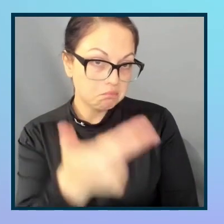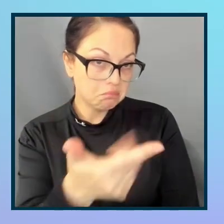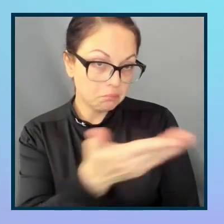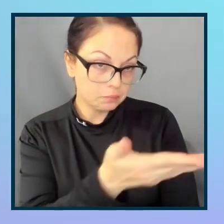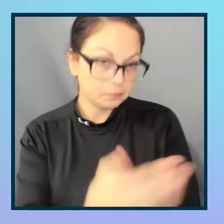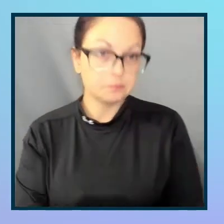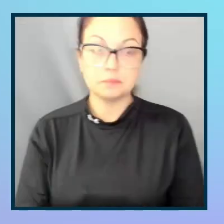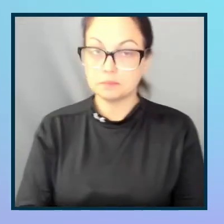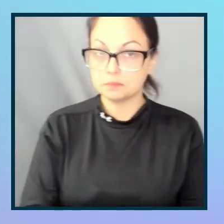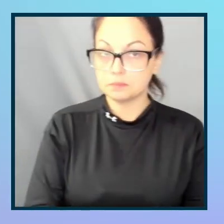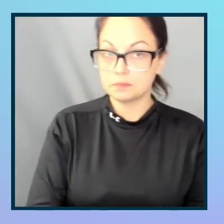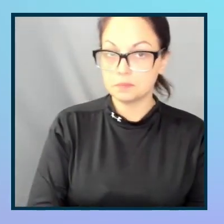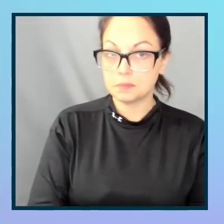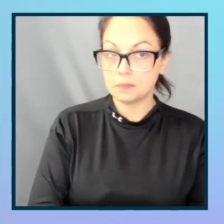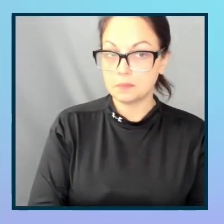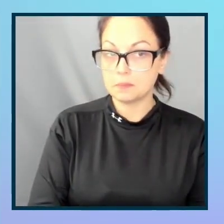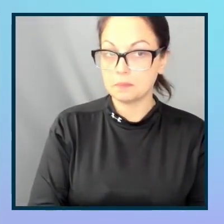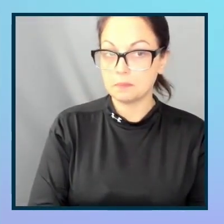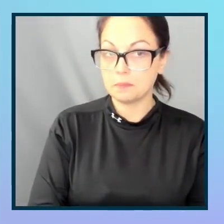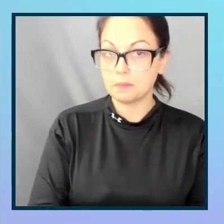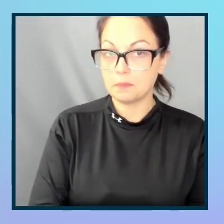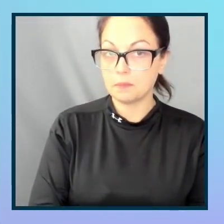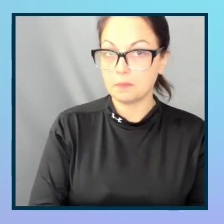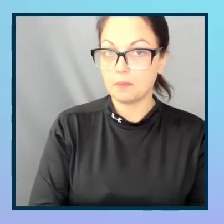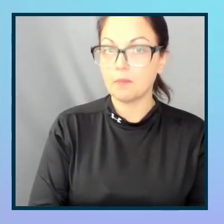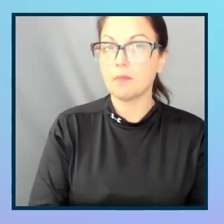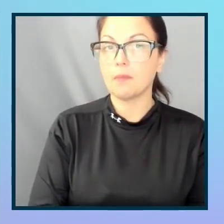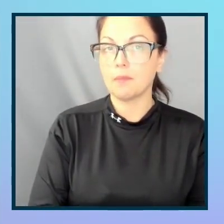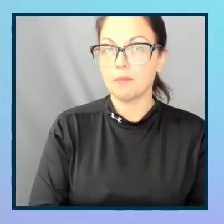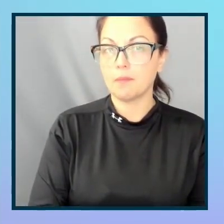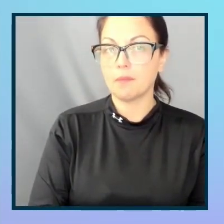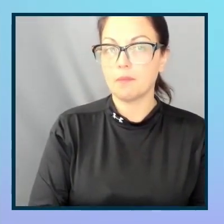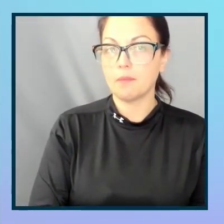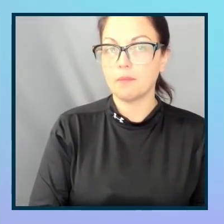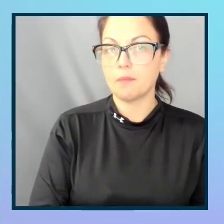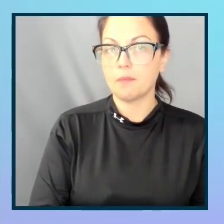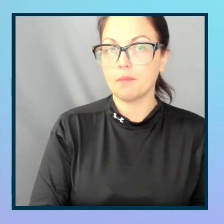Yeah, I have been working in the disability space